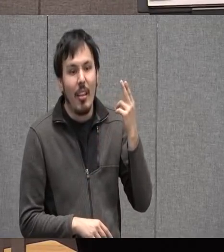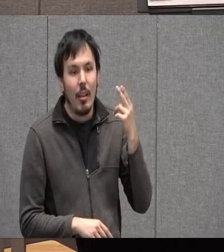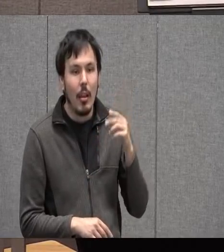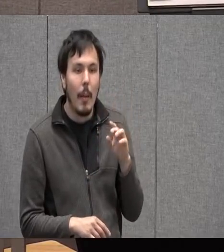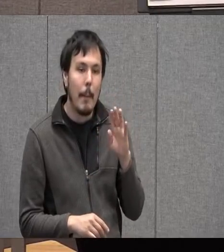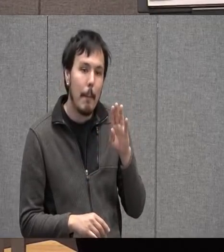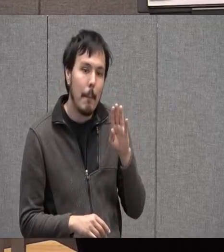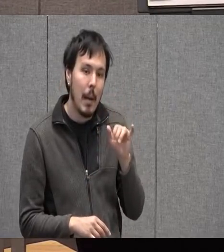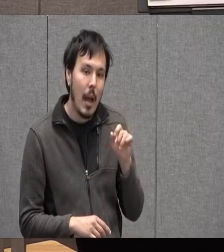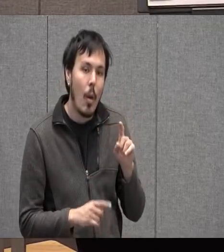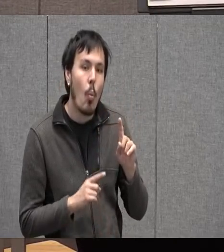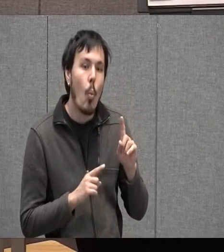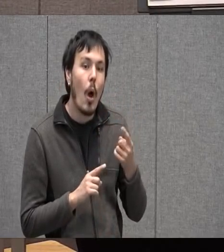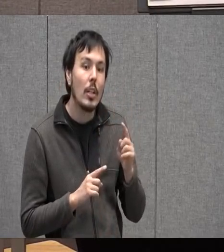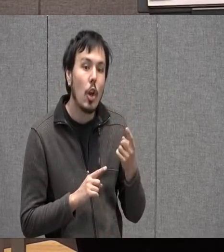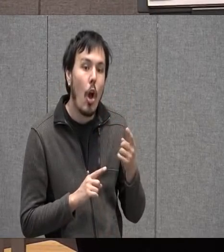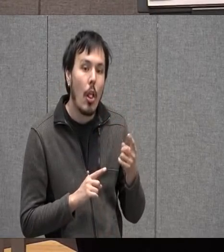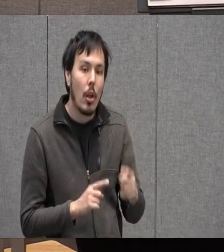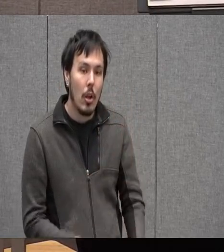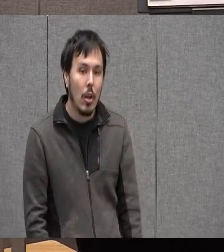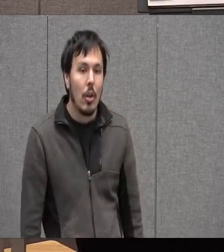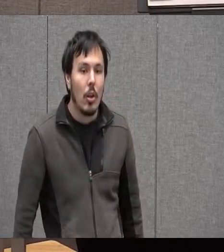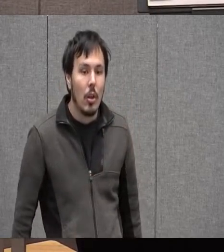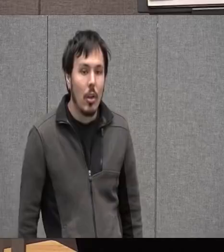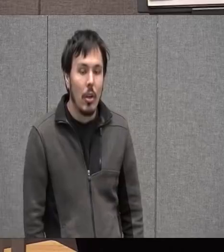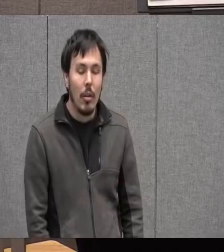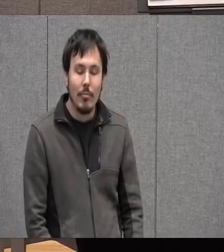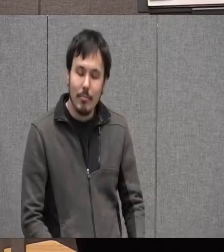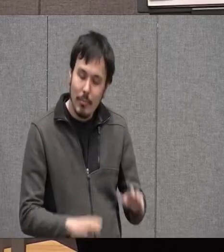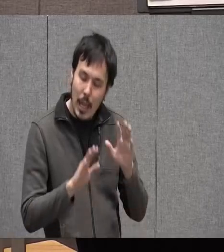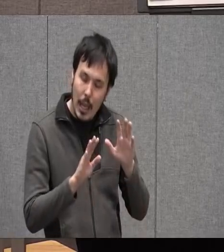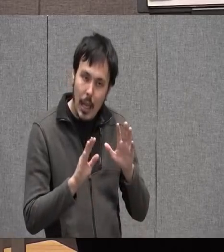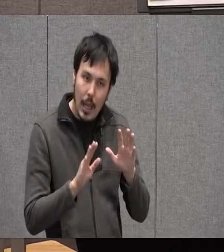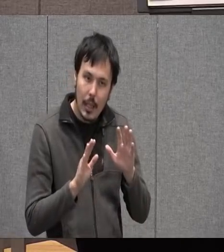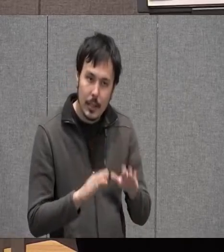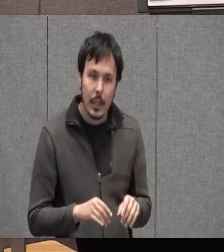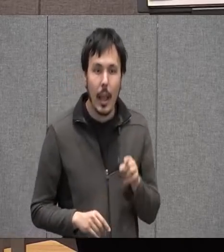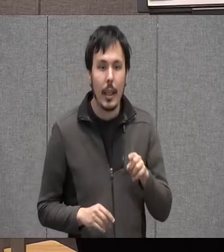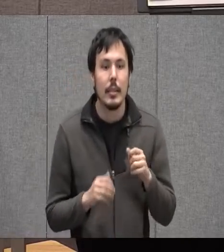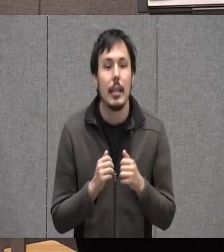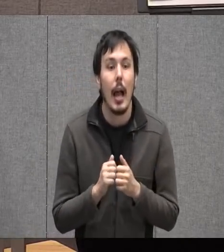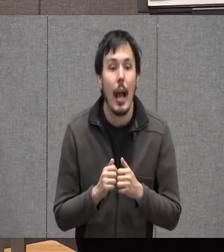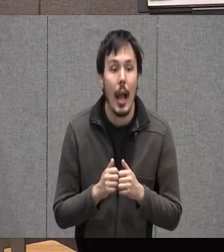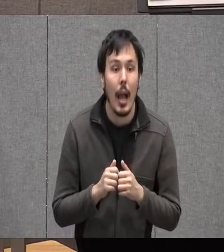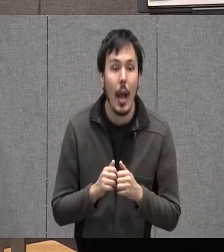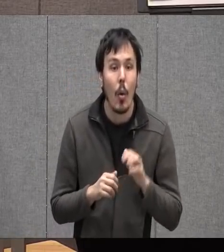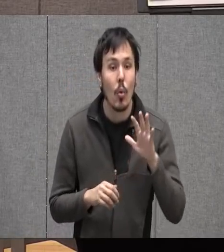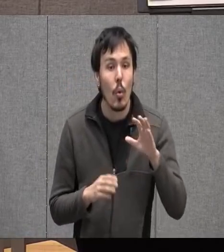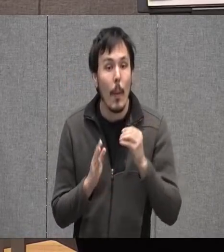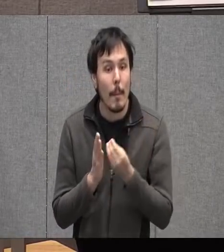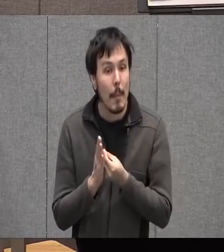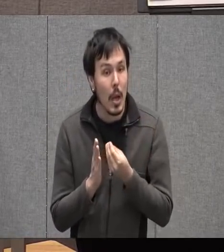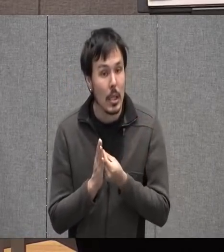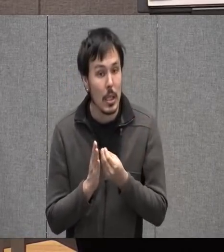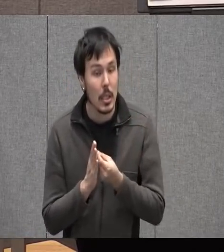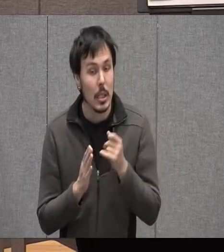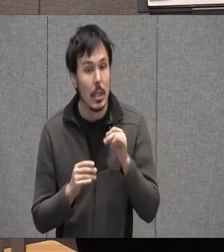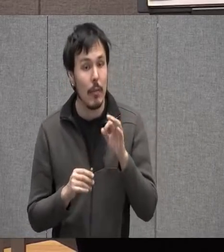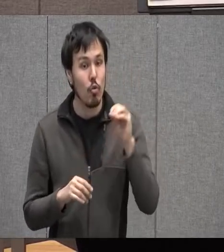one dollar, excellent. So this is how your money, if you put it in the bank,